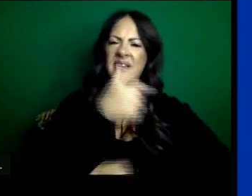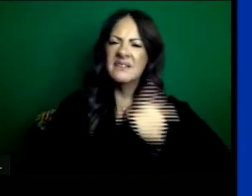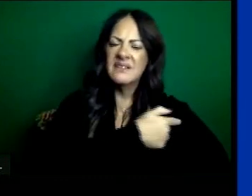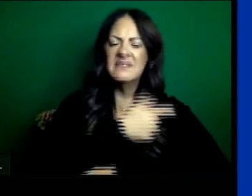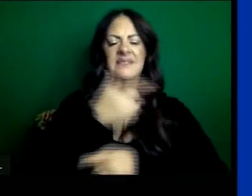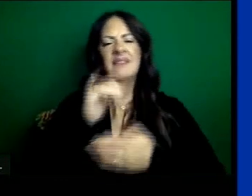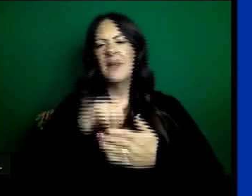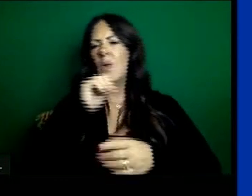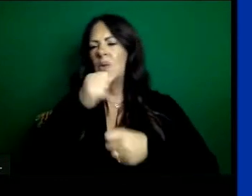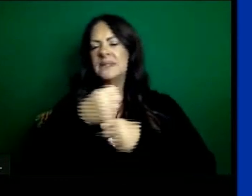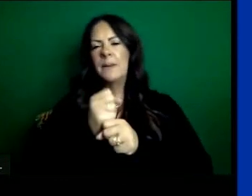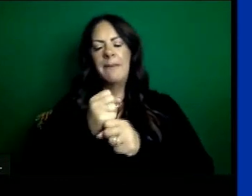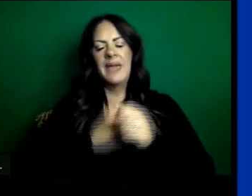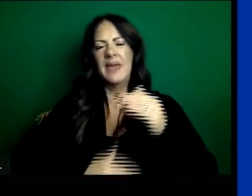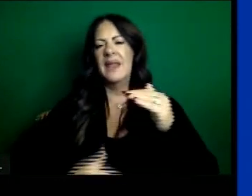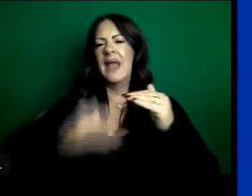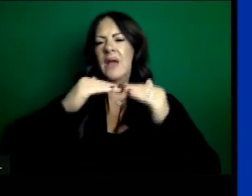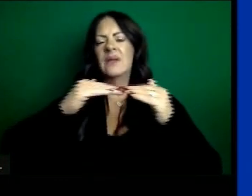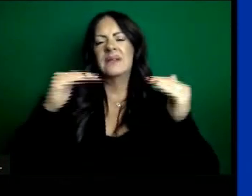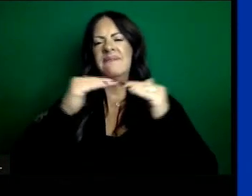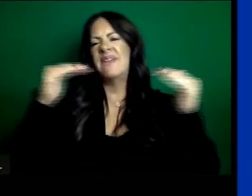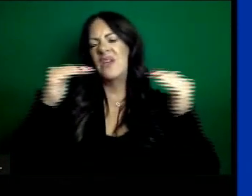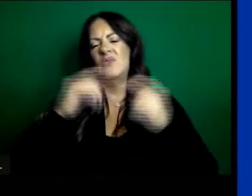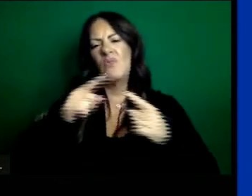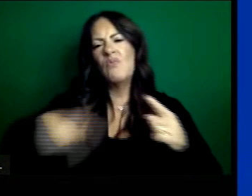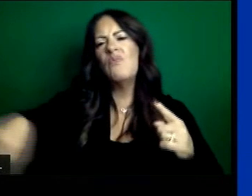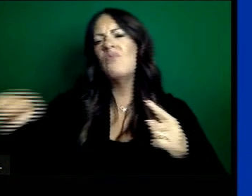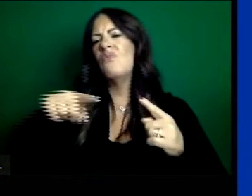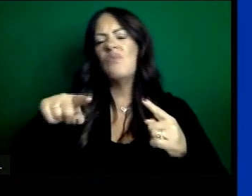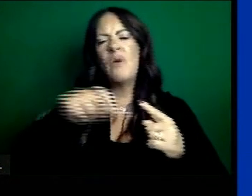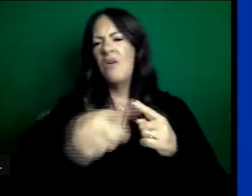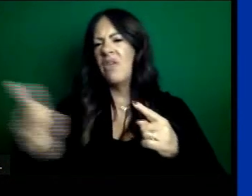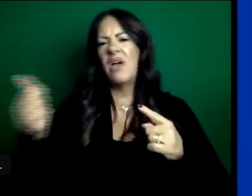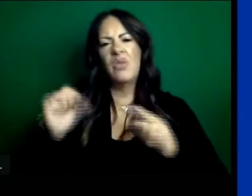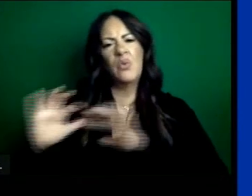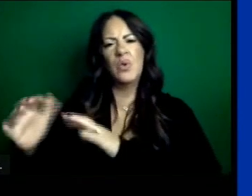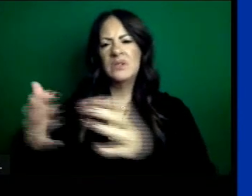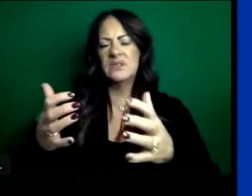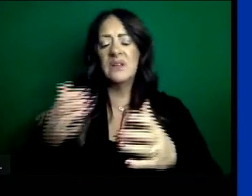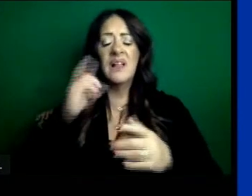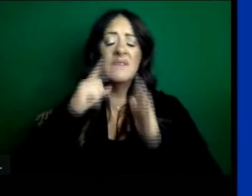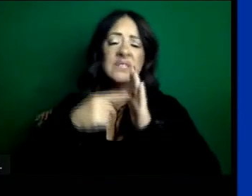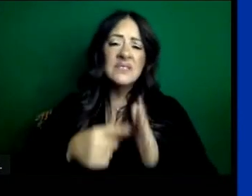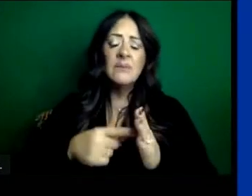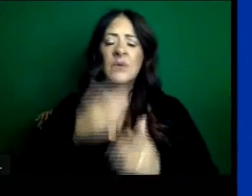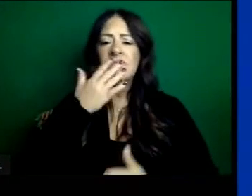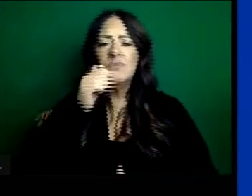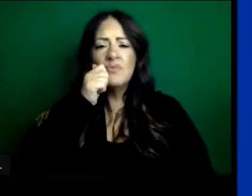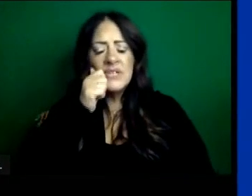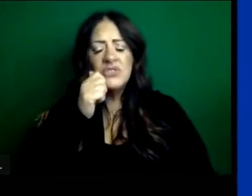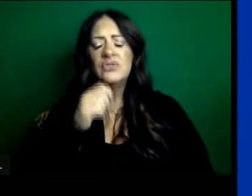OPTIONS AND OTHER LOCATIONS. ALL OF THIS IS PART OF THE SPEED THAT GOES INTO AN EQUAL